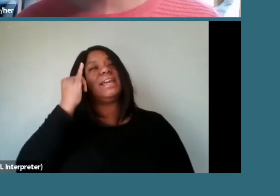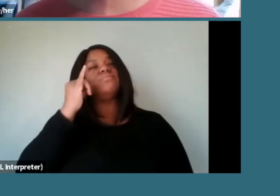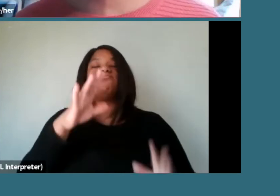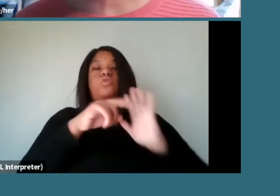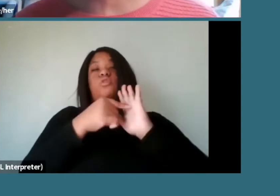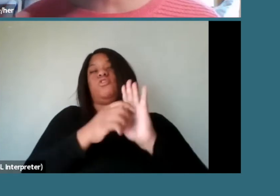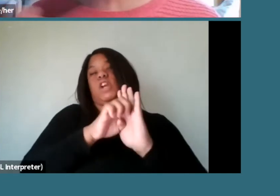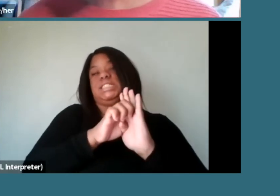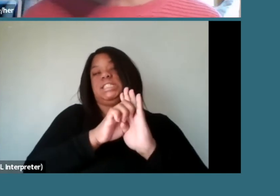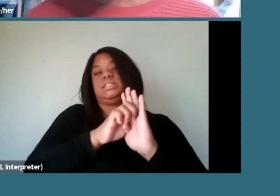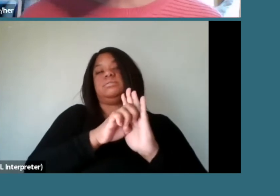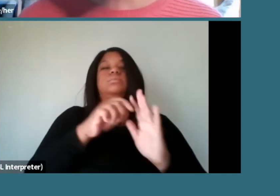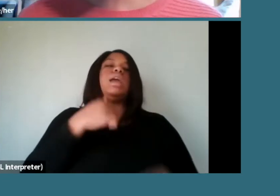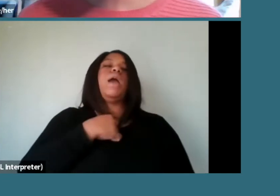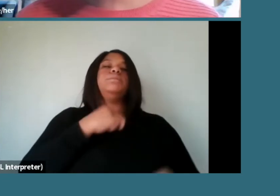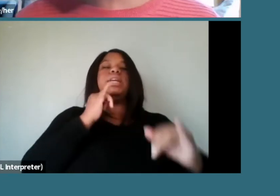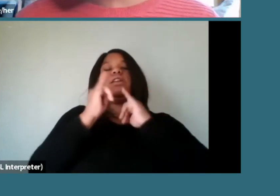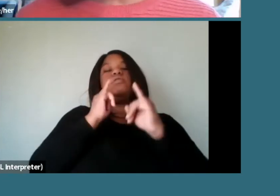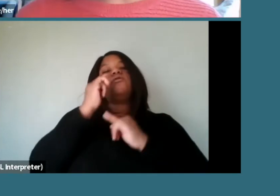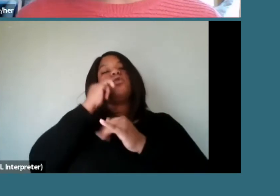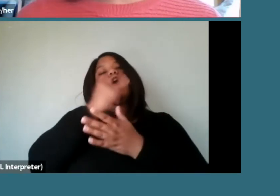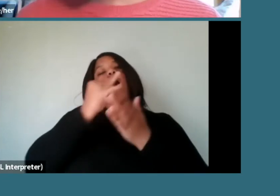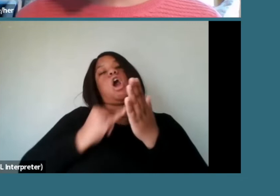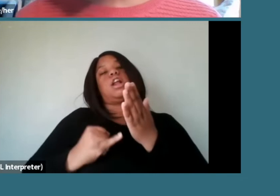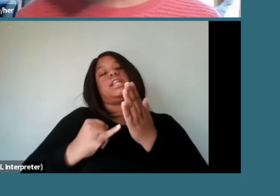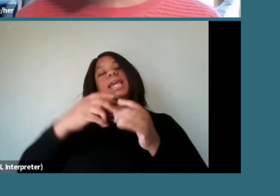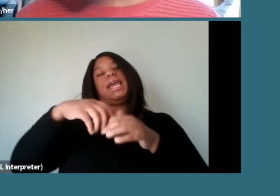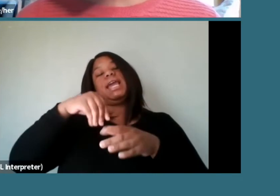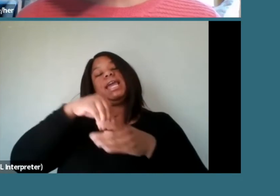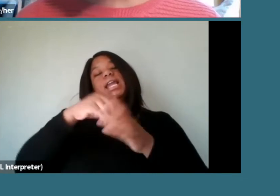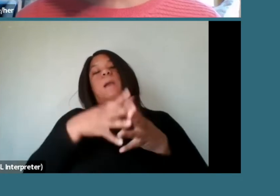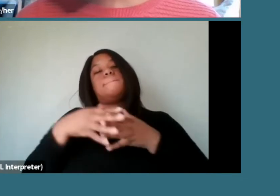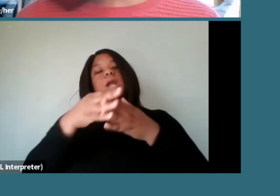I was in an interview for Art in America recently, and I went to their post about